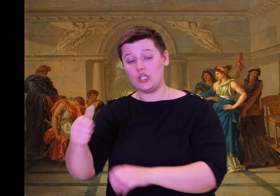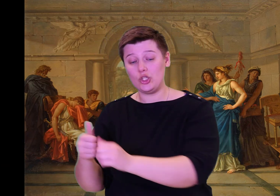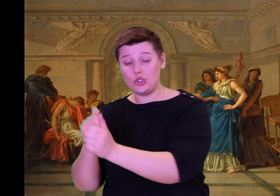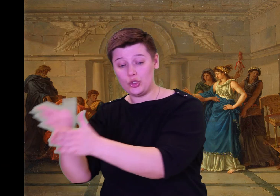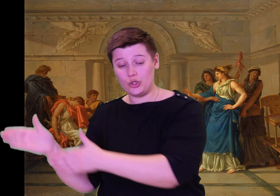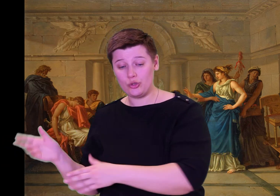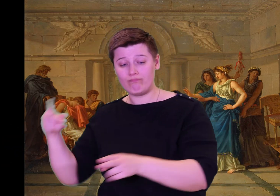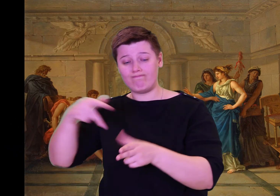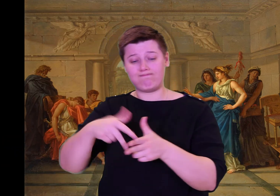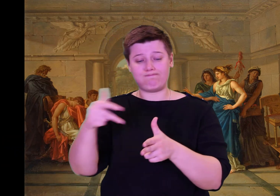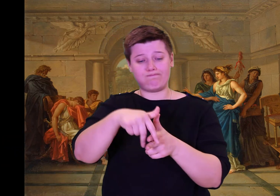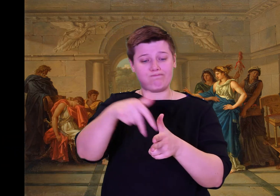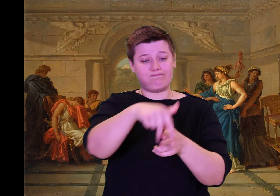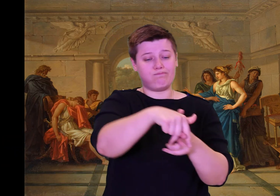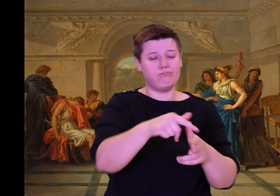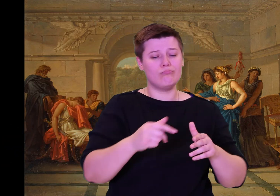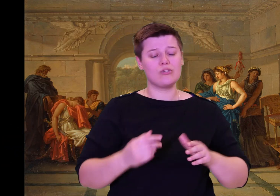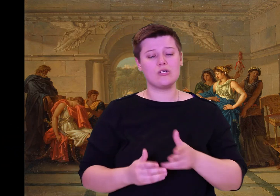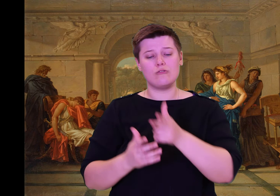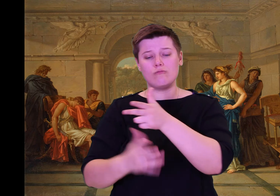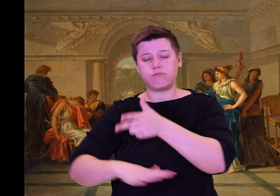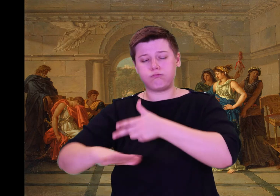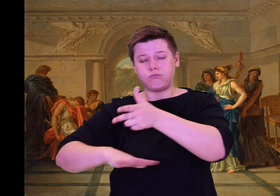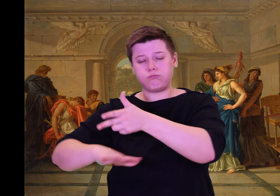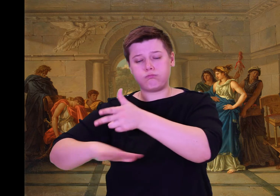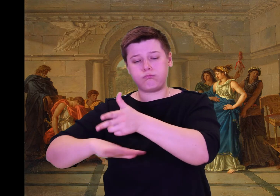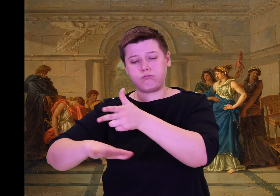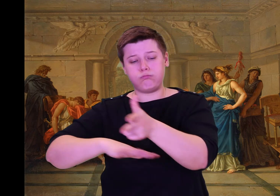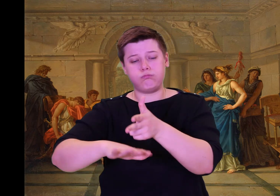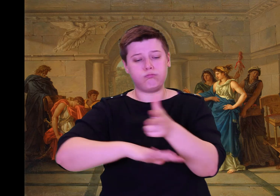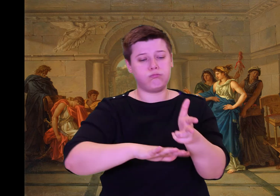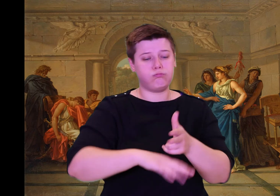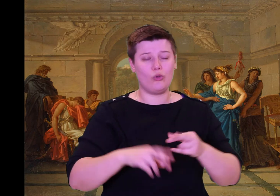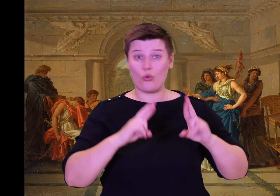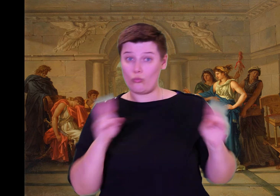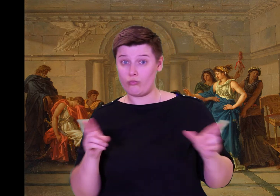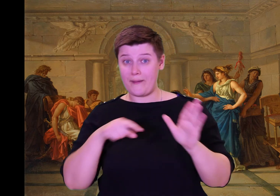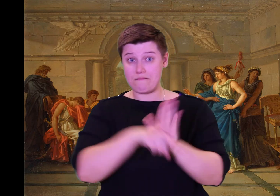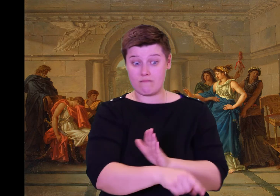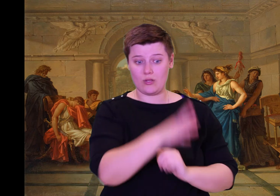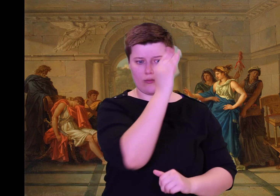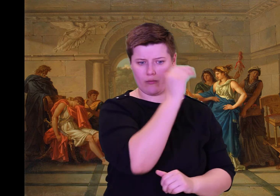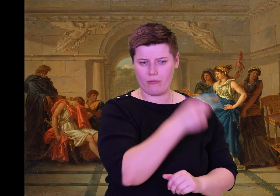Athena was concerned of Odysseus' many troubles, trapped by the nymph